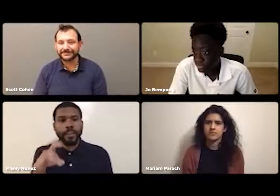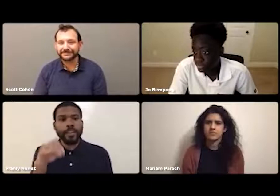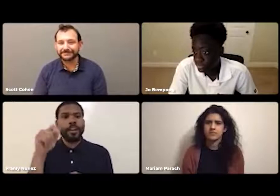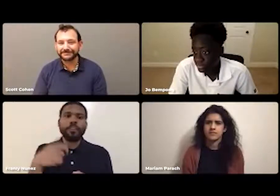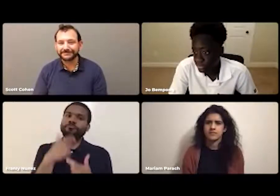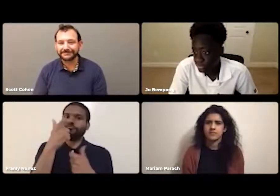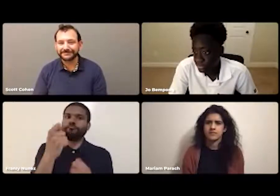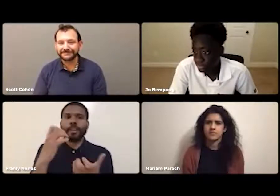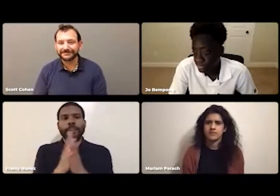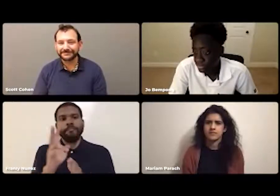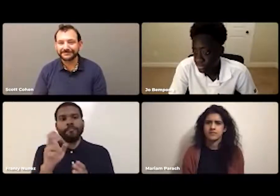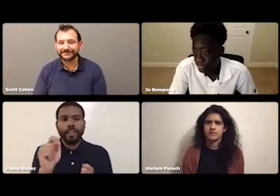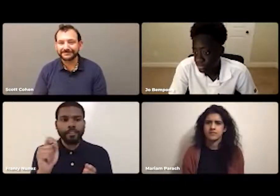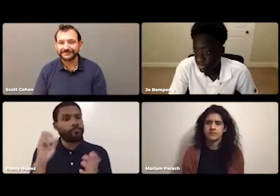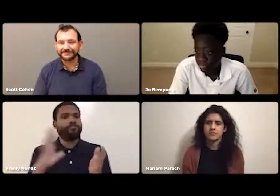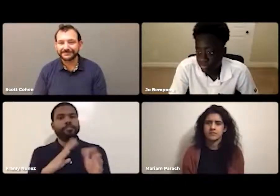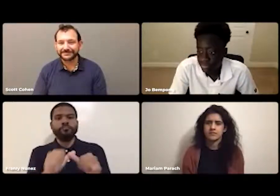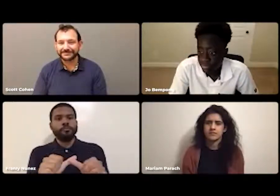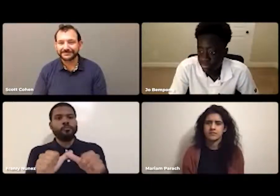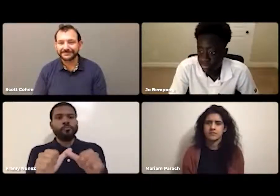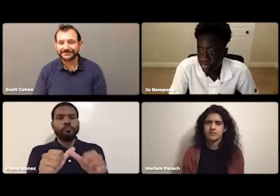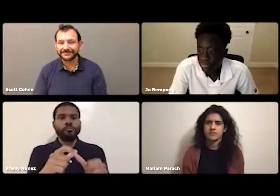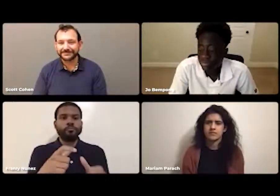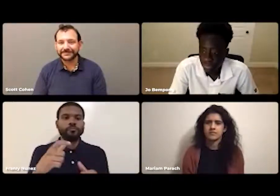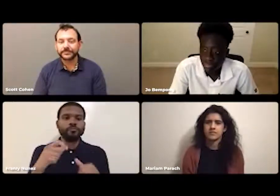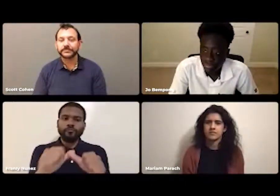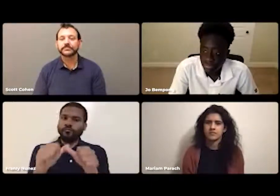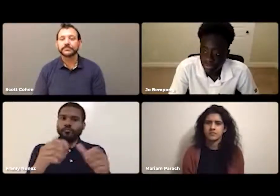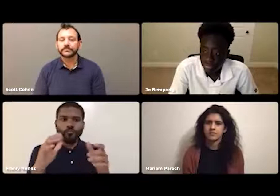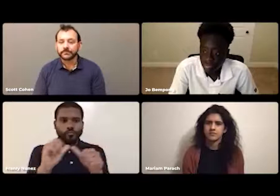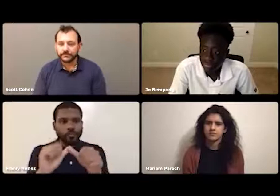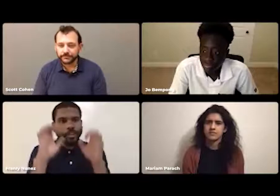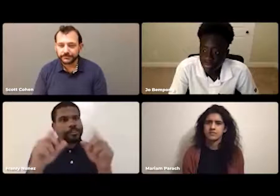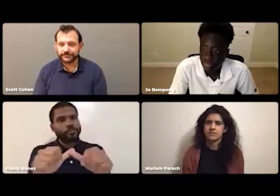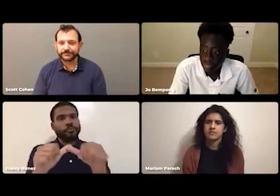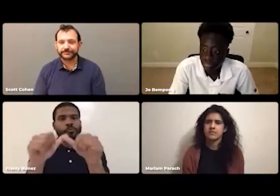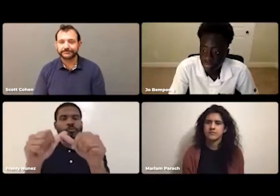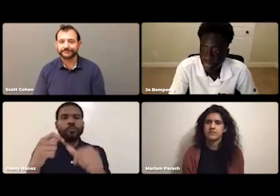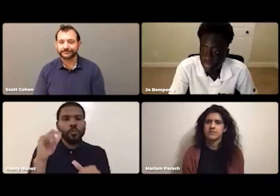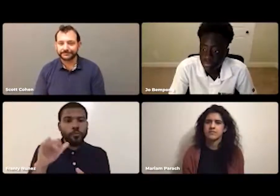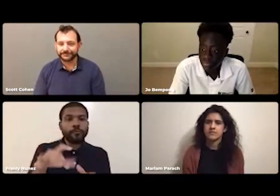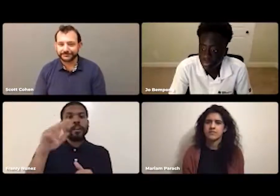Right. When my mom found out I was interested in becoming a vet, she kept